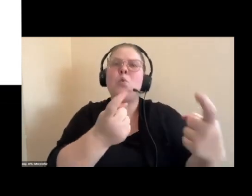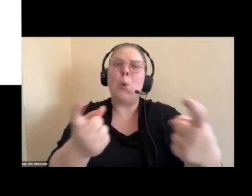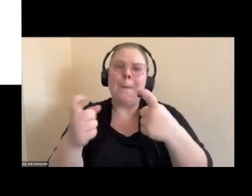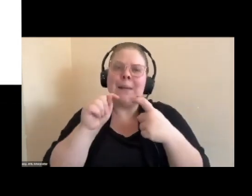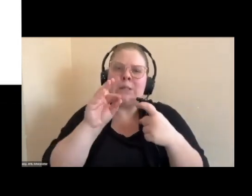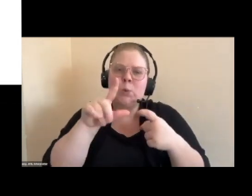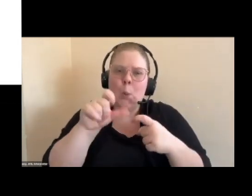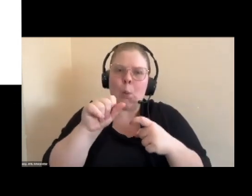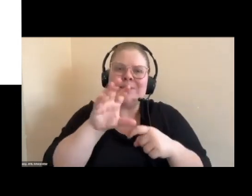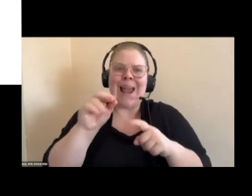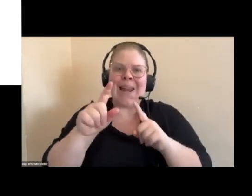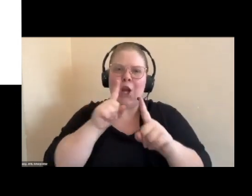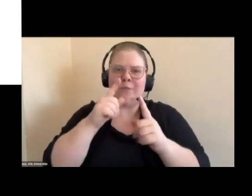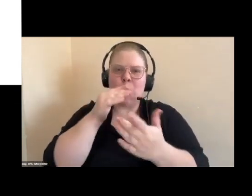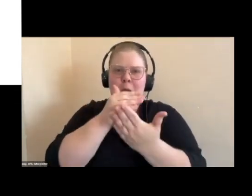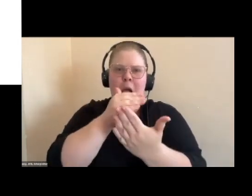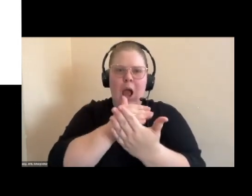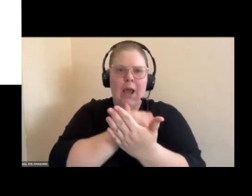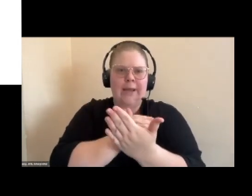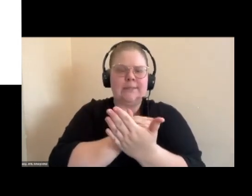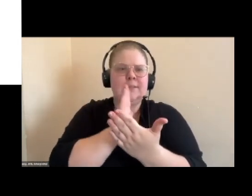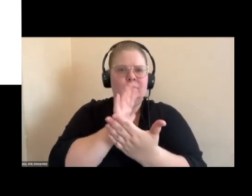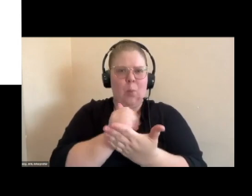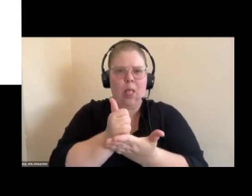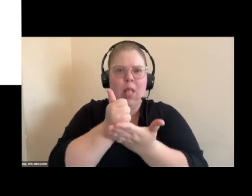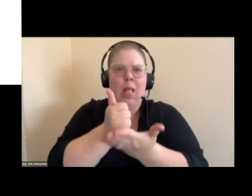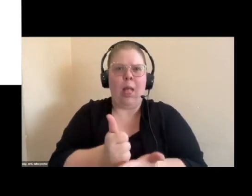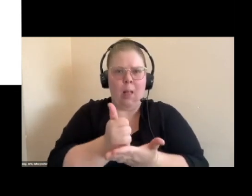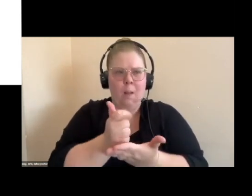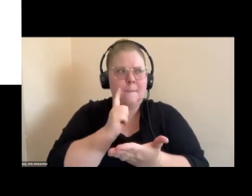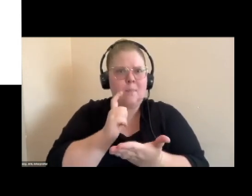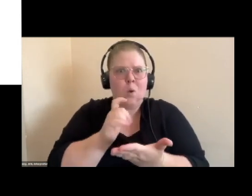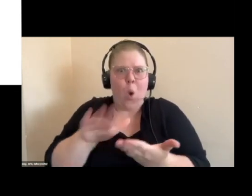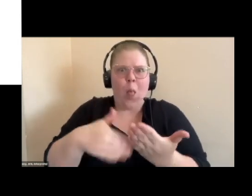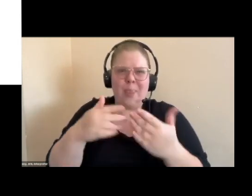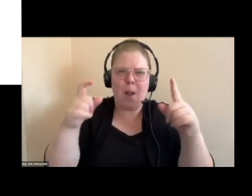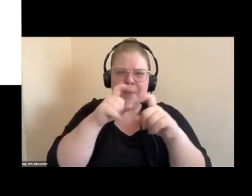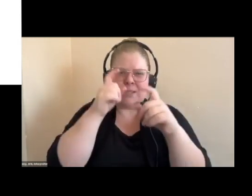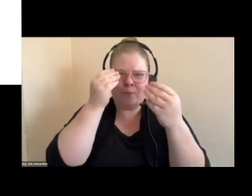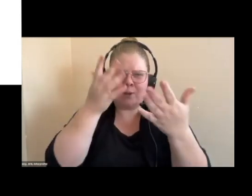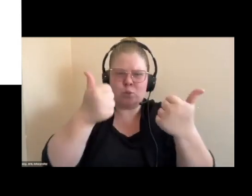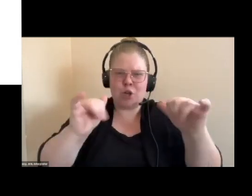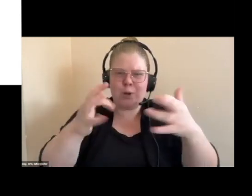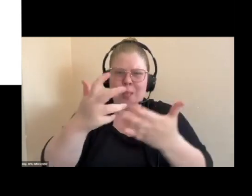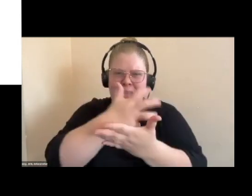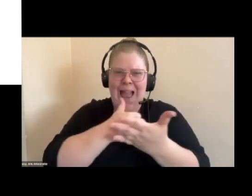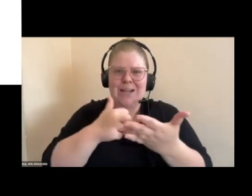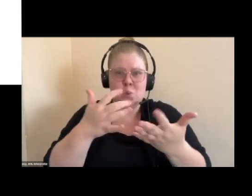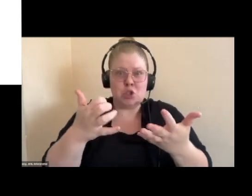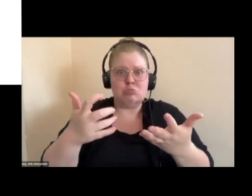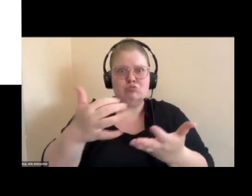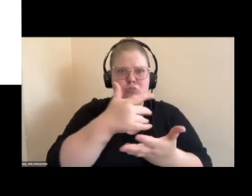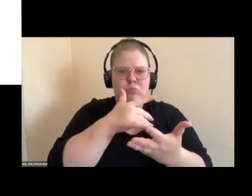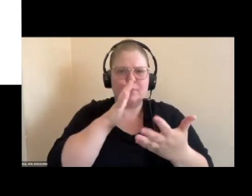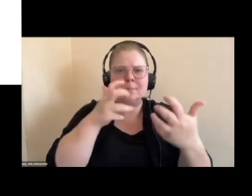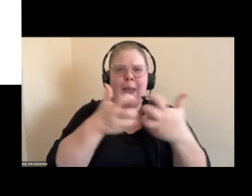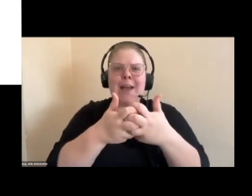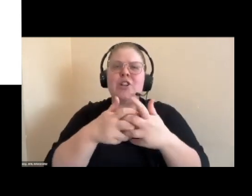the complex information that we want to collect and also be culturally relevant and respectful